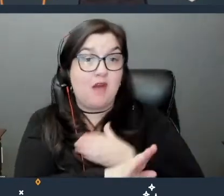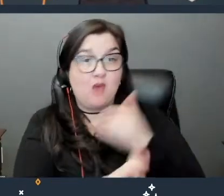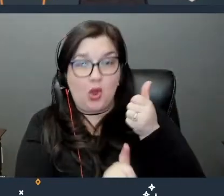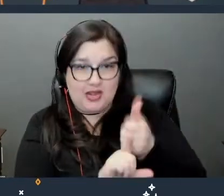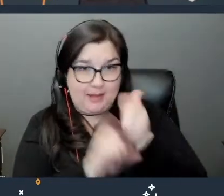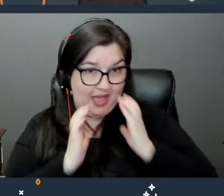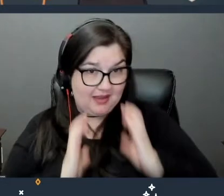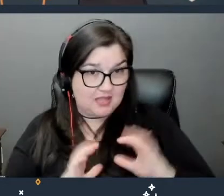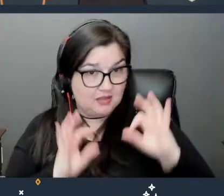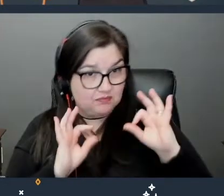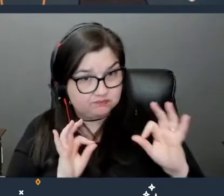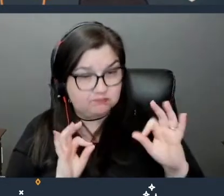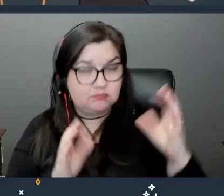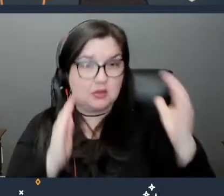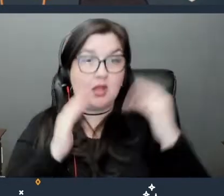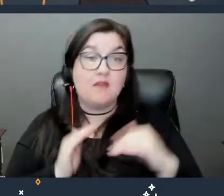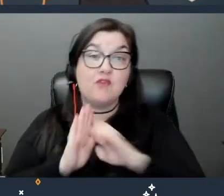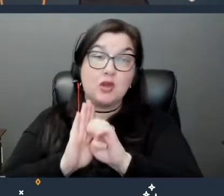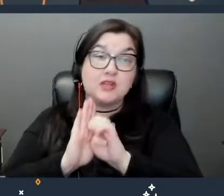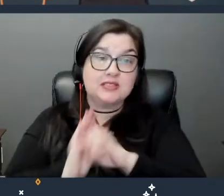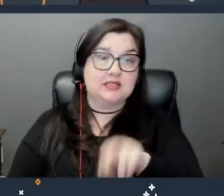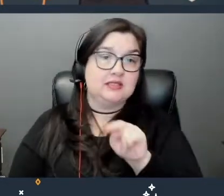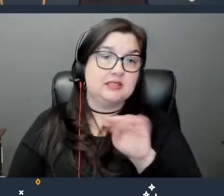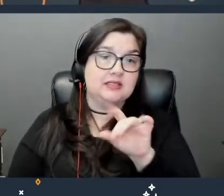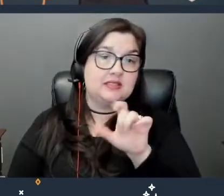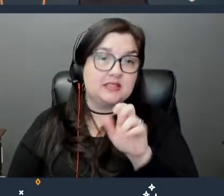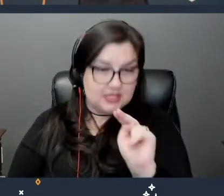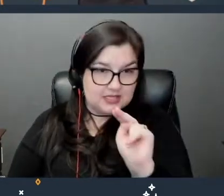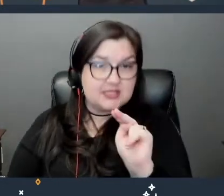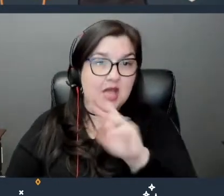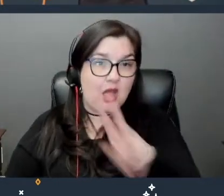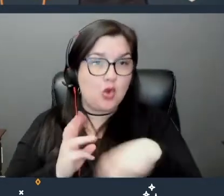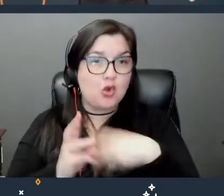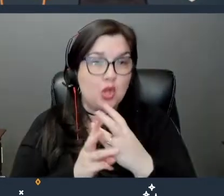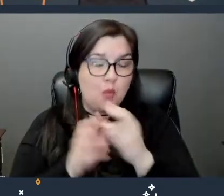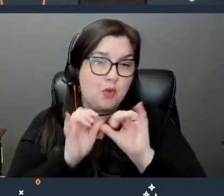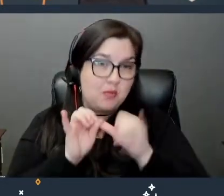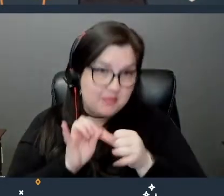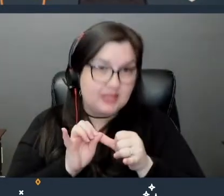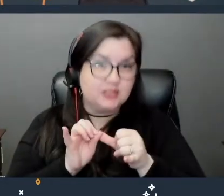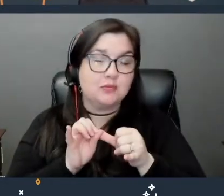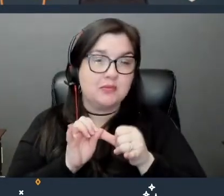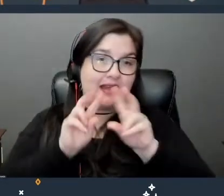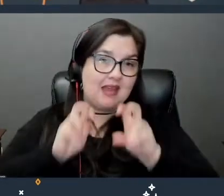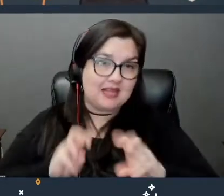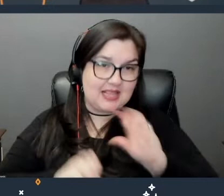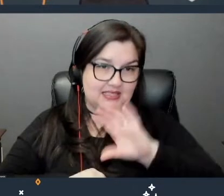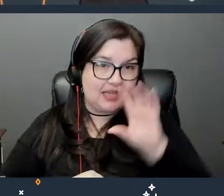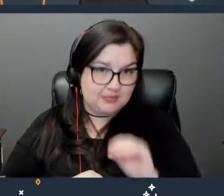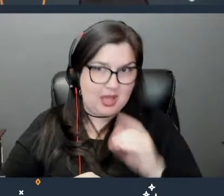Or take the example of Nielsen, which is a global measurement and data analytics company, and they drastically increased the amount of data